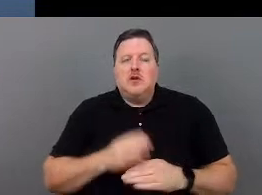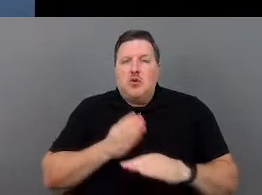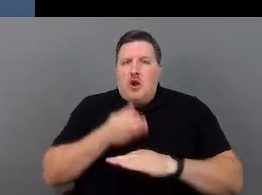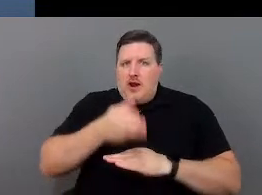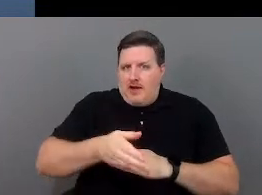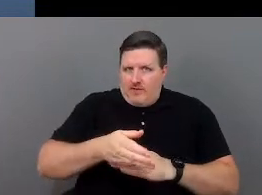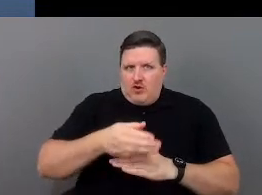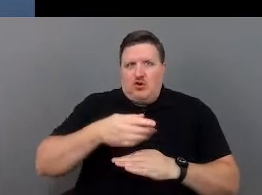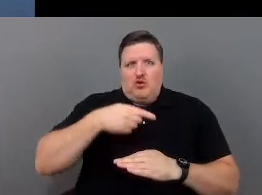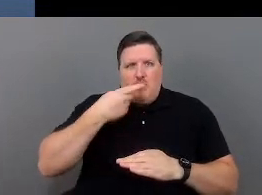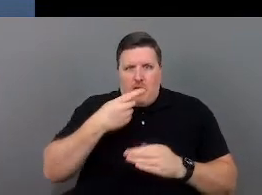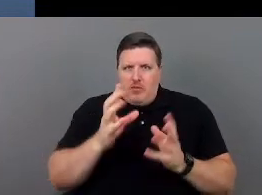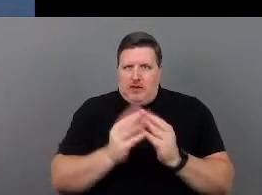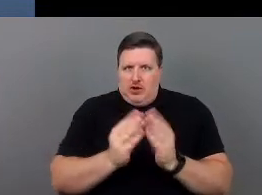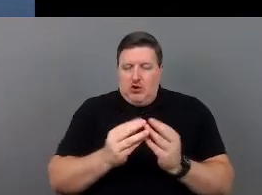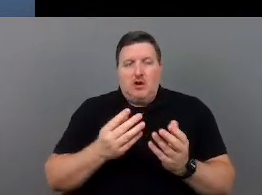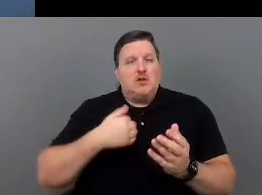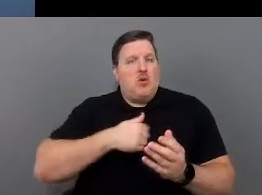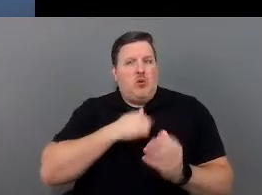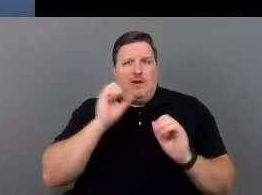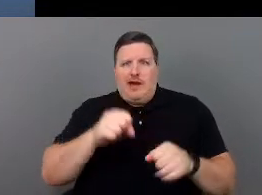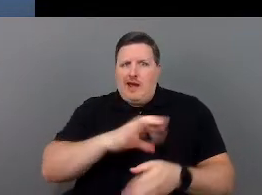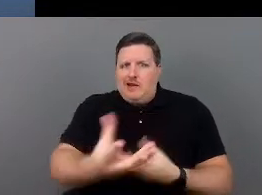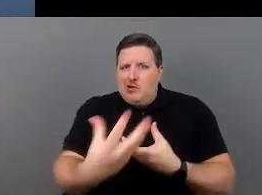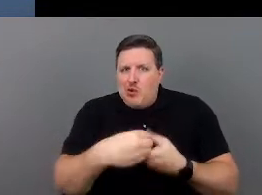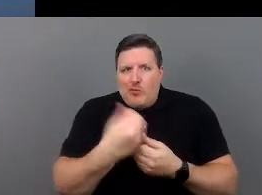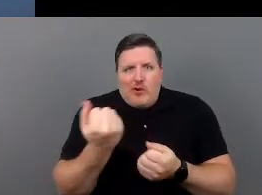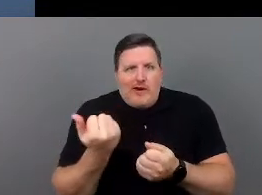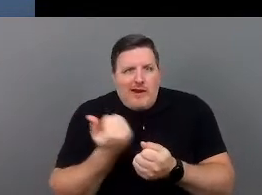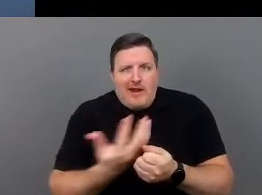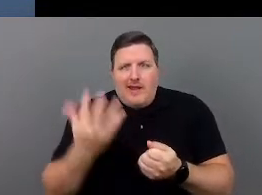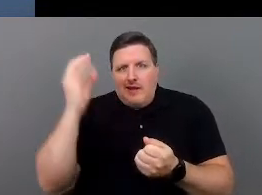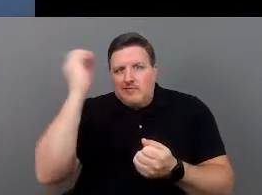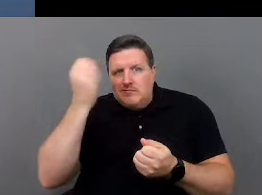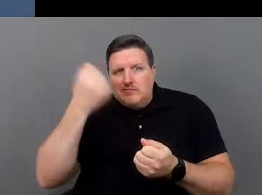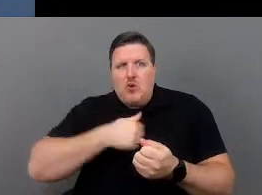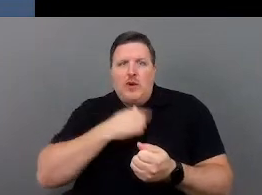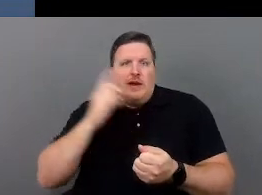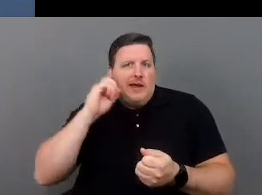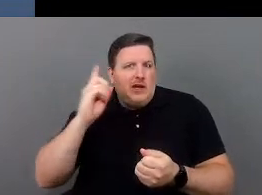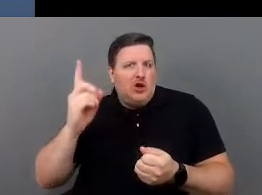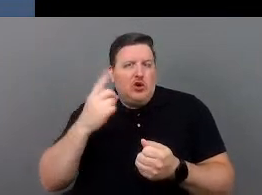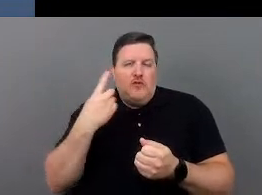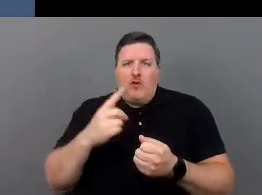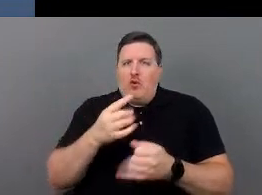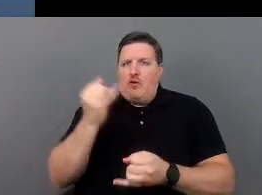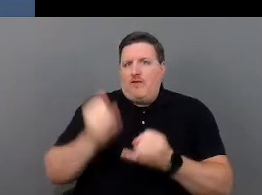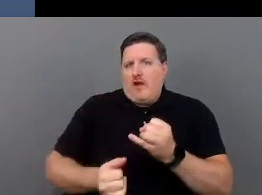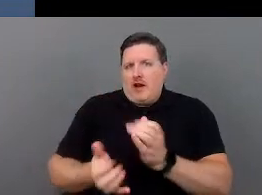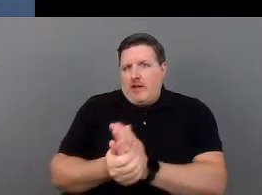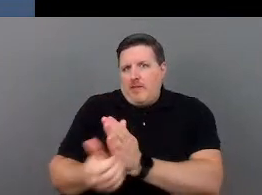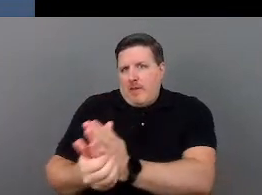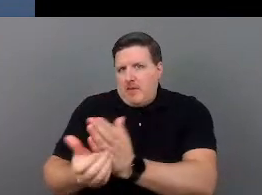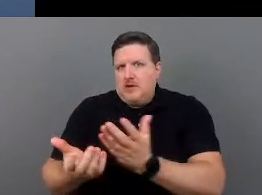ABLE TO THIS MEETING FOLLOWING THE PUBLIC HEARING SO THAT WE'LL BE INCORPORATE ANYTHING THAT WE HEAR IN THE FINAL AMENDMENTS THAT COME TO THE COUNCIL TONIGHT.